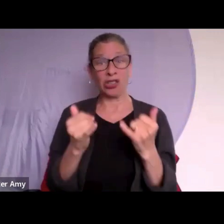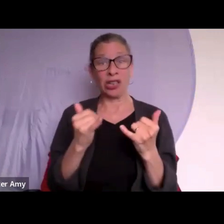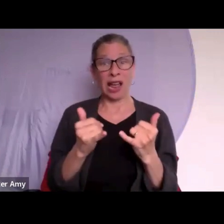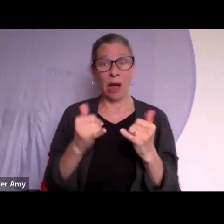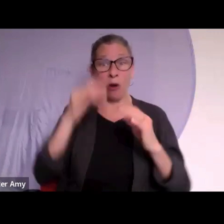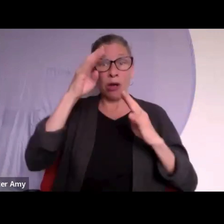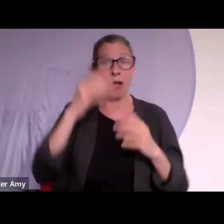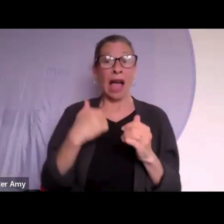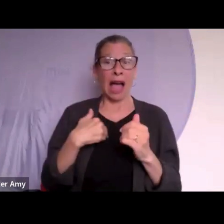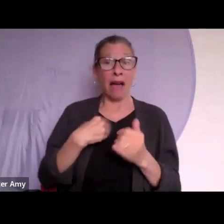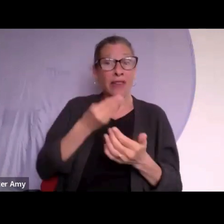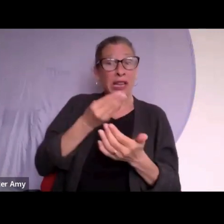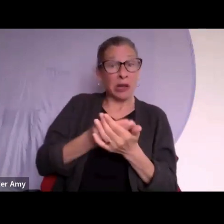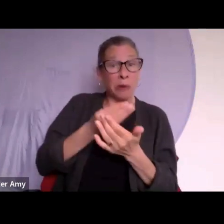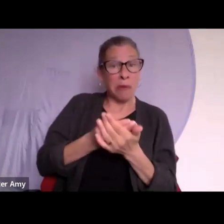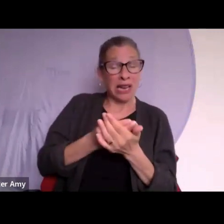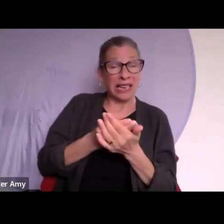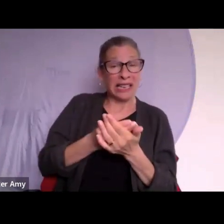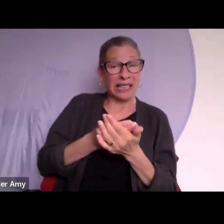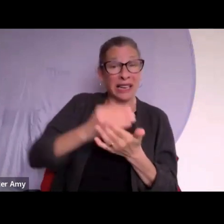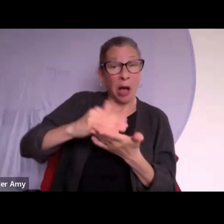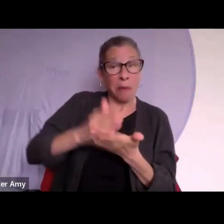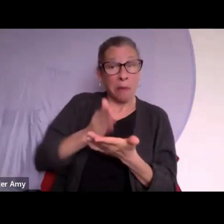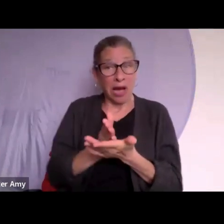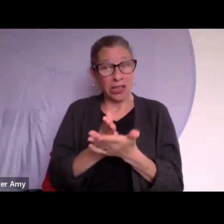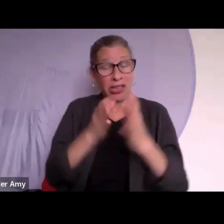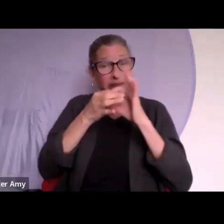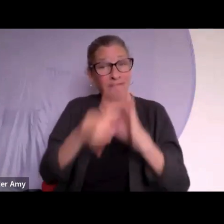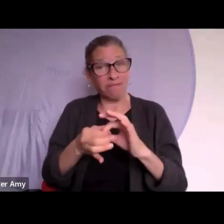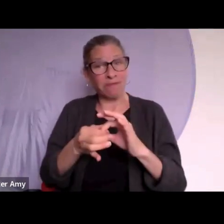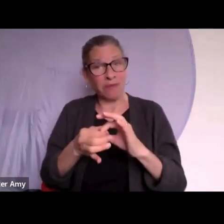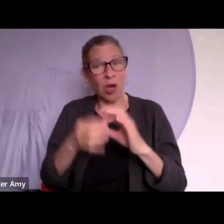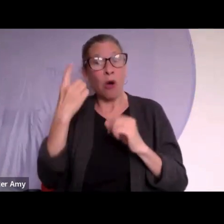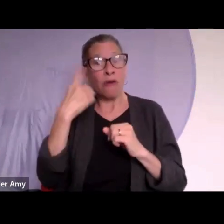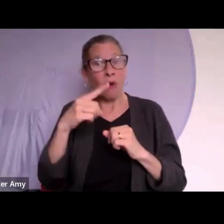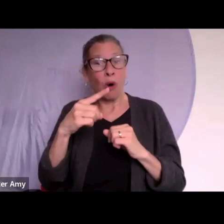budget line to make sure that your film has subtitles as